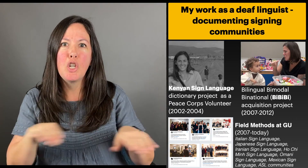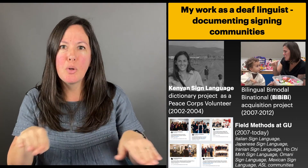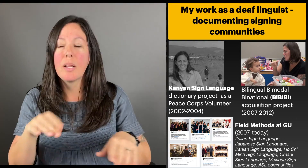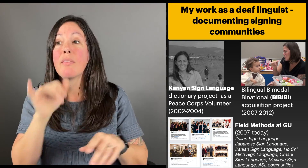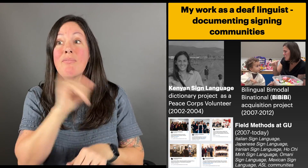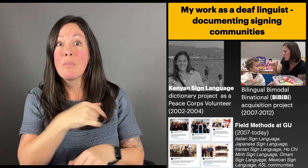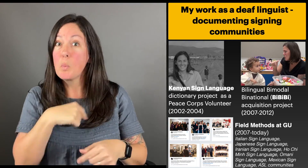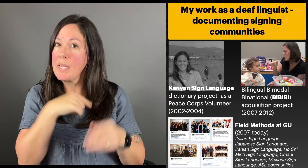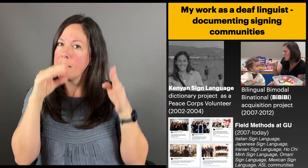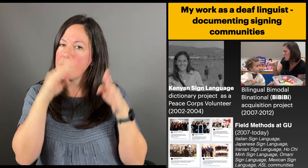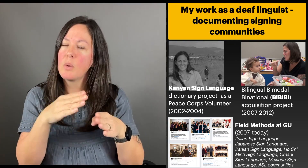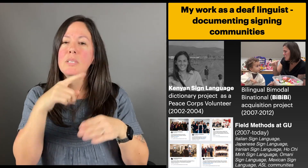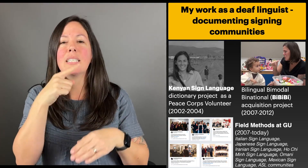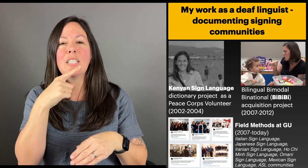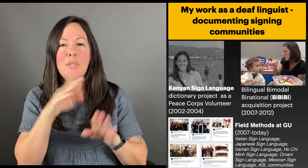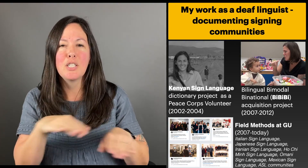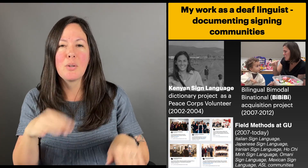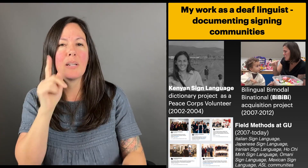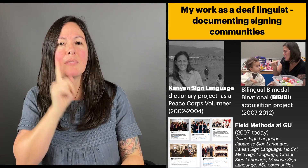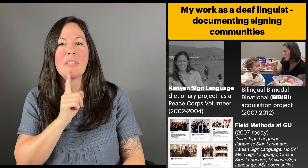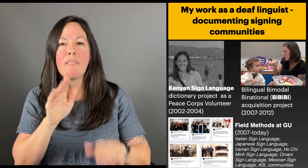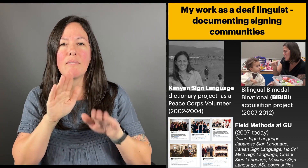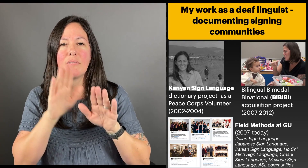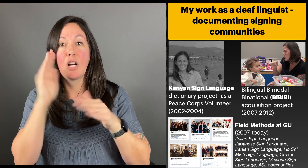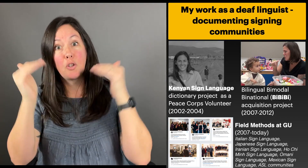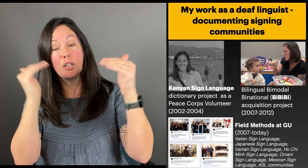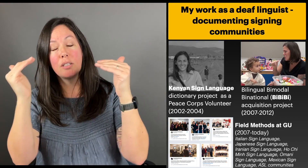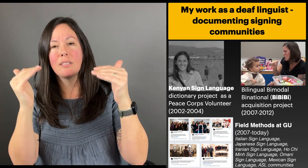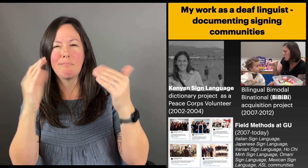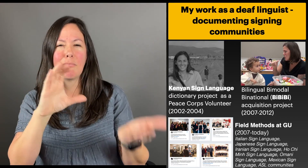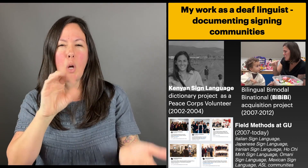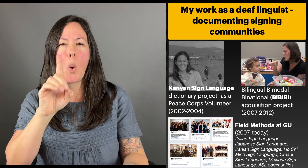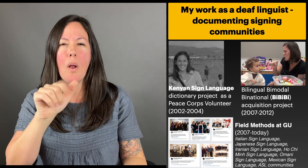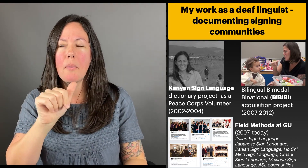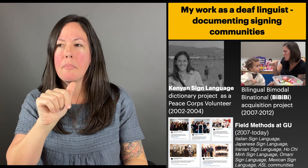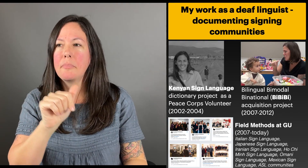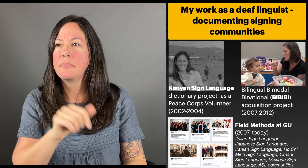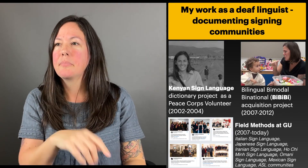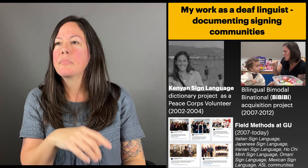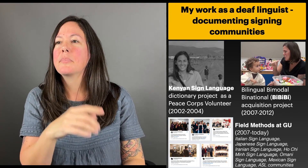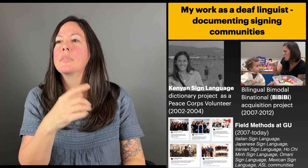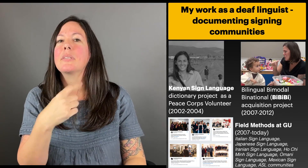to be my son we were involved in the bilingual bodal bational acquisition